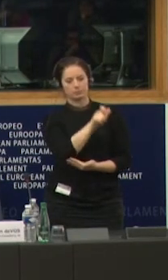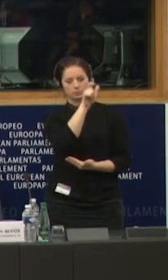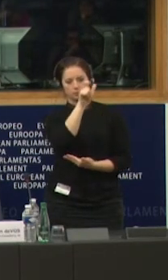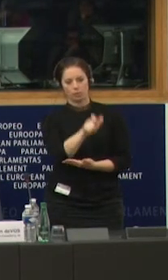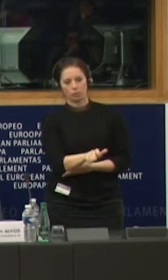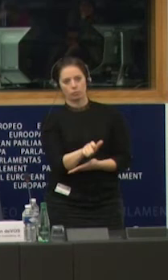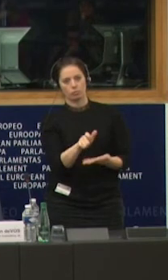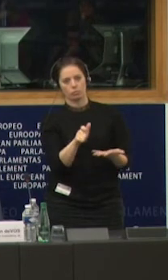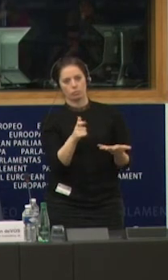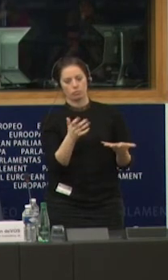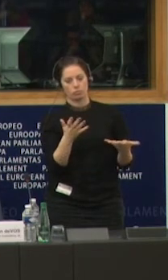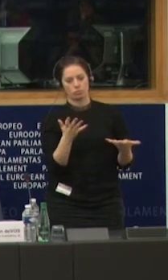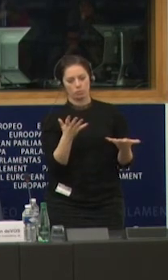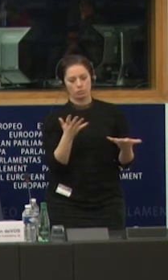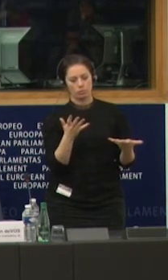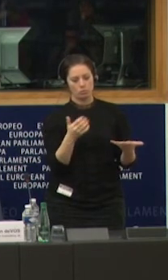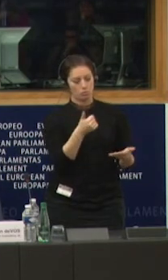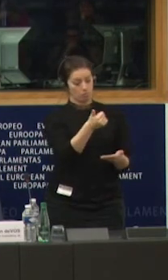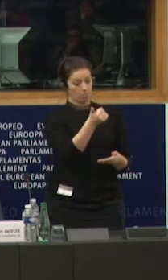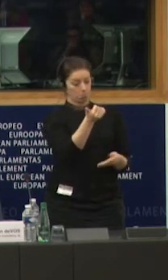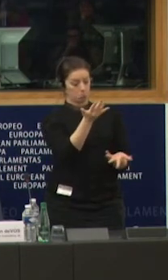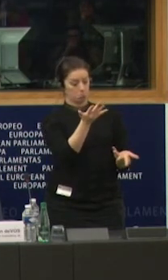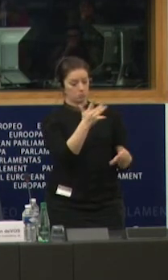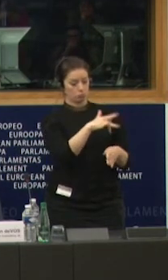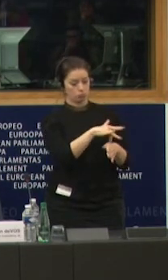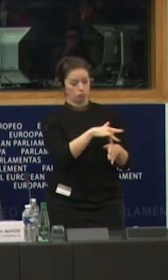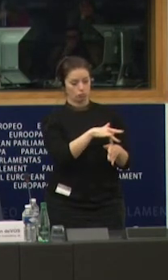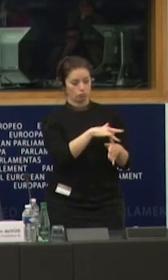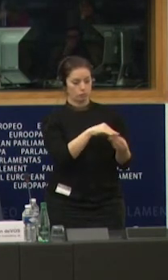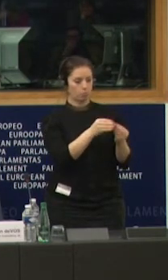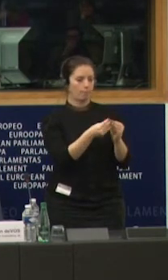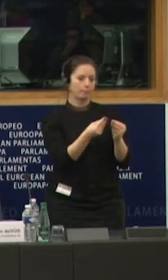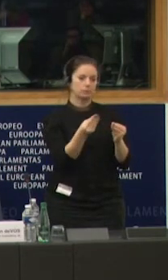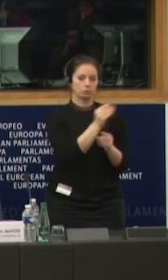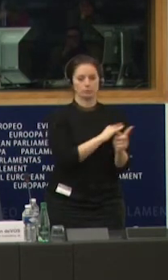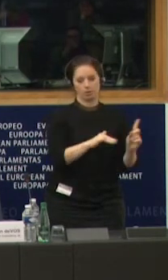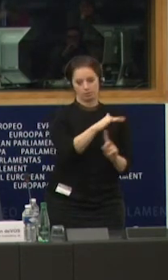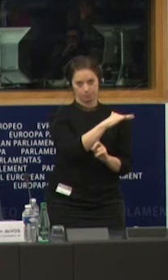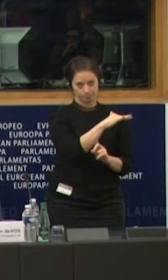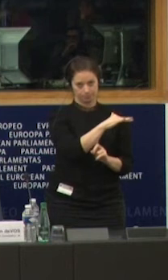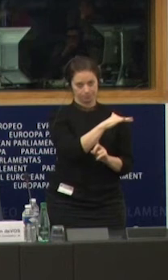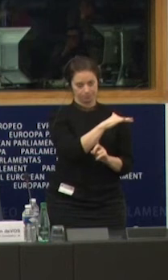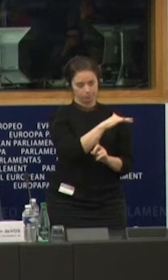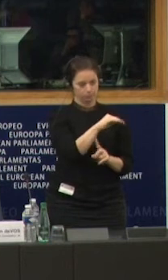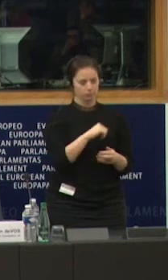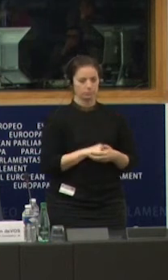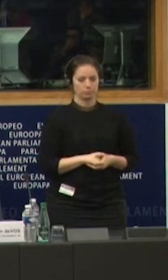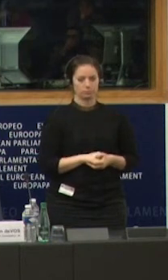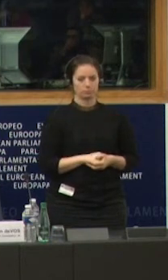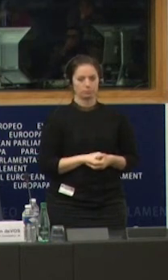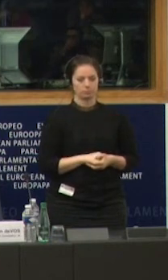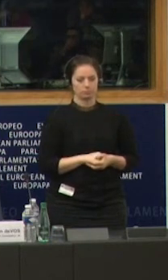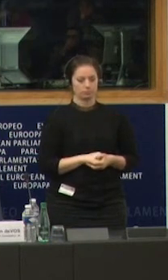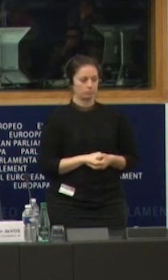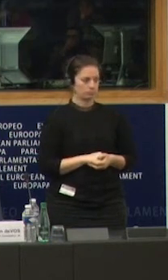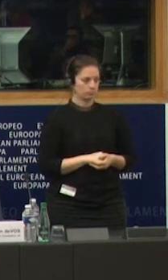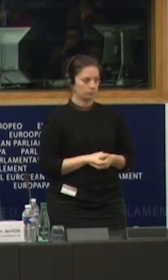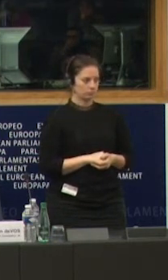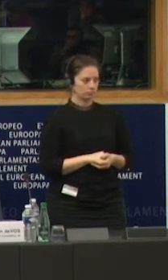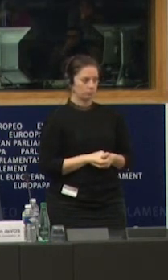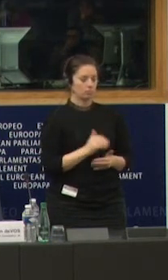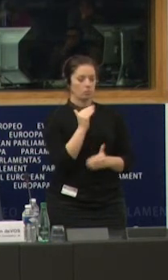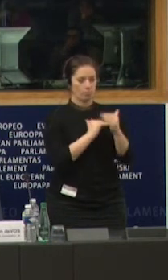In 2012 it was introduced in 2 stages in Austria. In 2013 it was extended to the whole country.